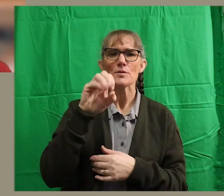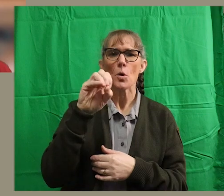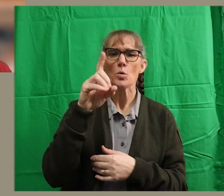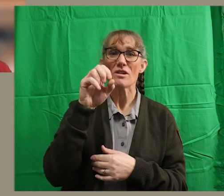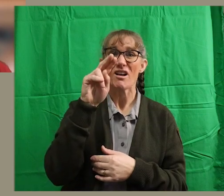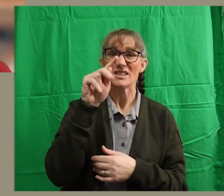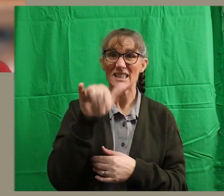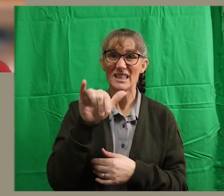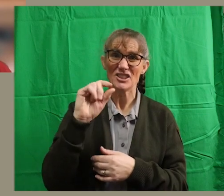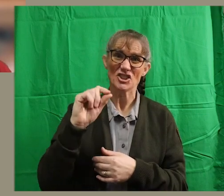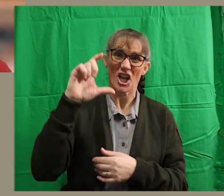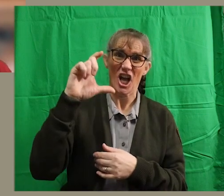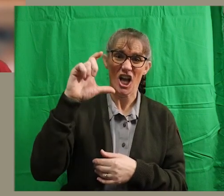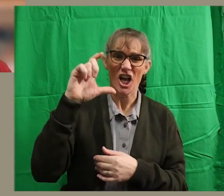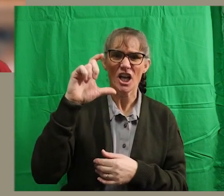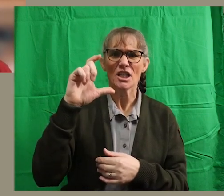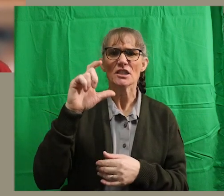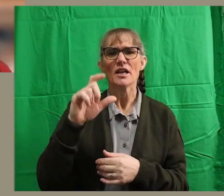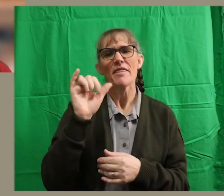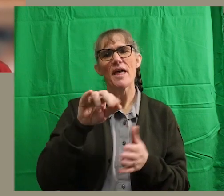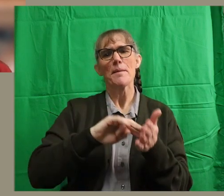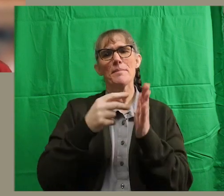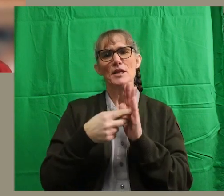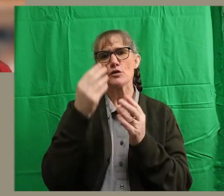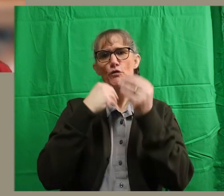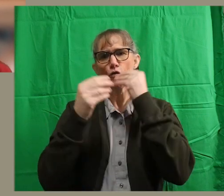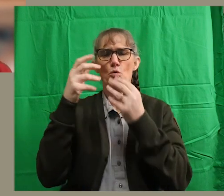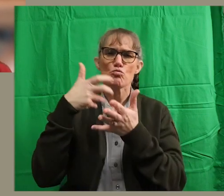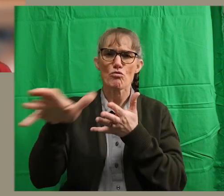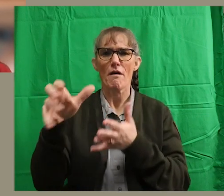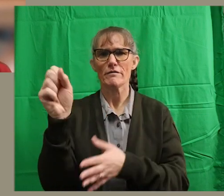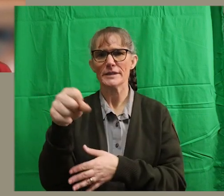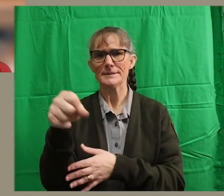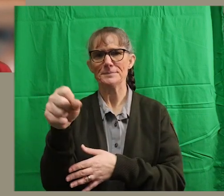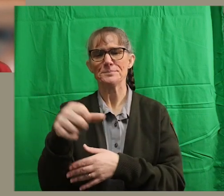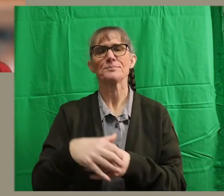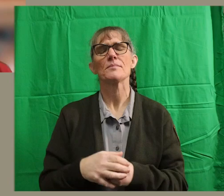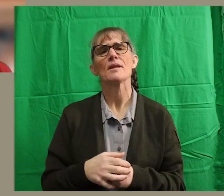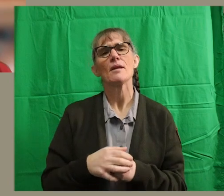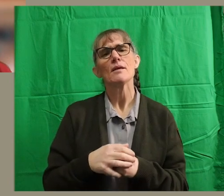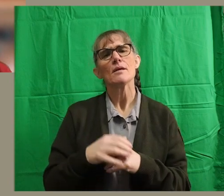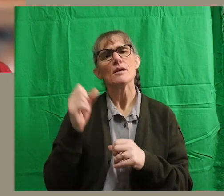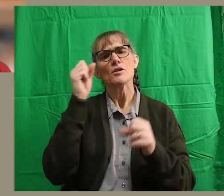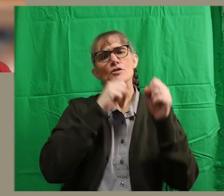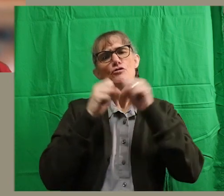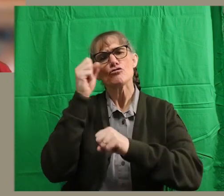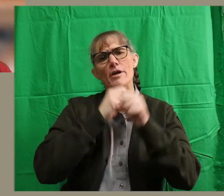is thought to be a proposed response to having a highly abrasive diet. And then, we have different